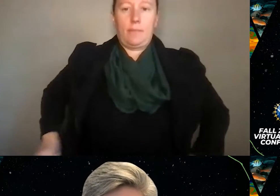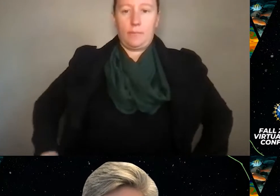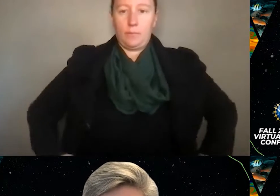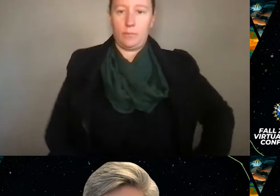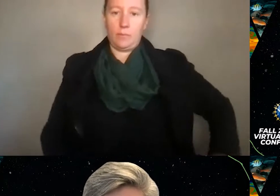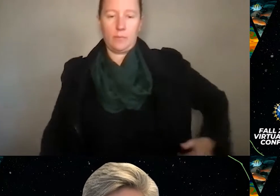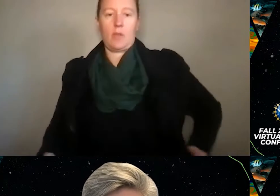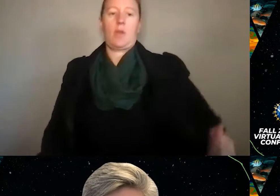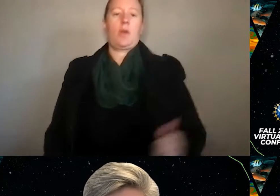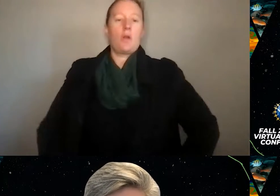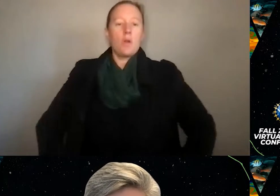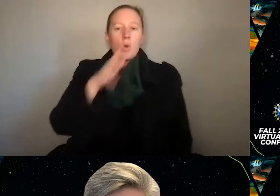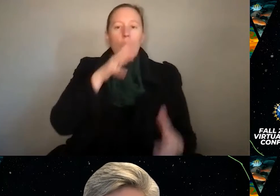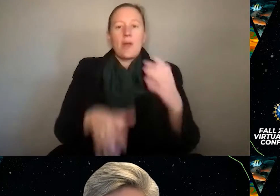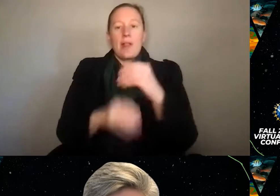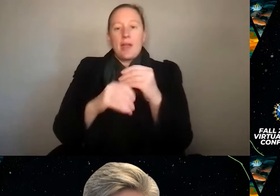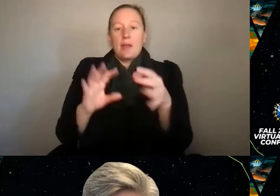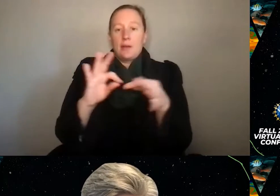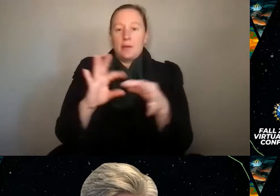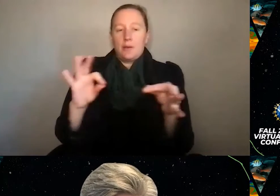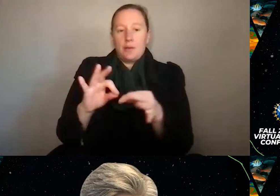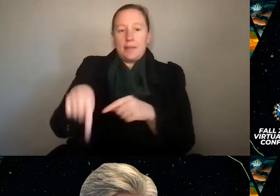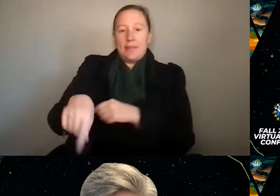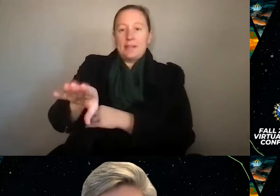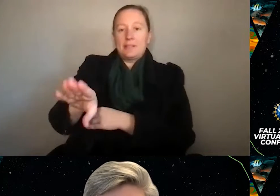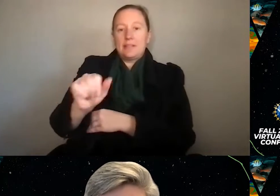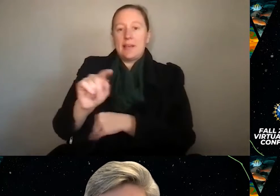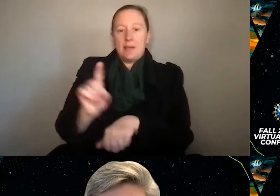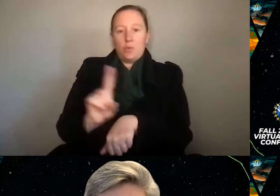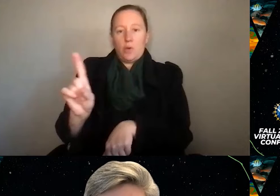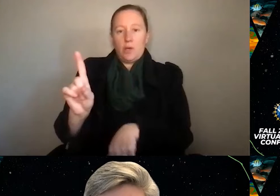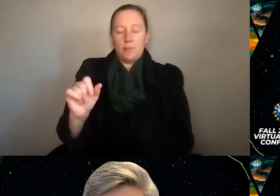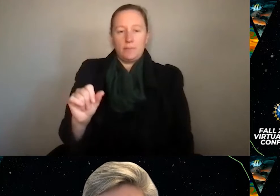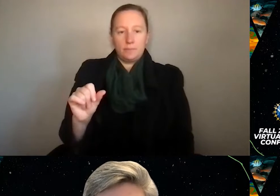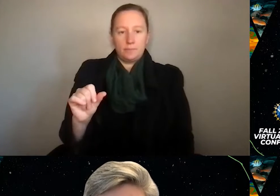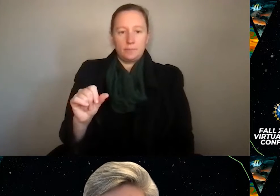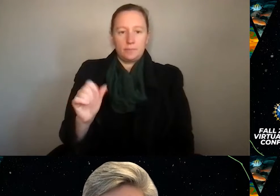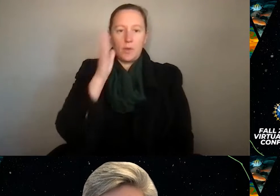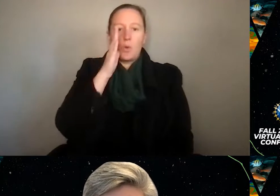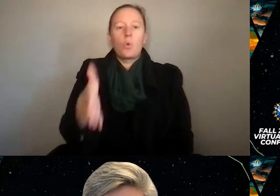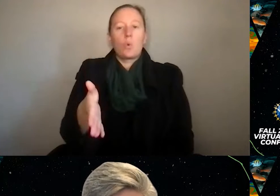a plug in - this afternoon at one o'clock, there will be one of